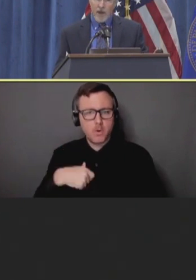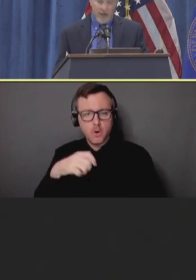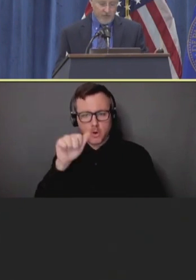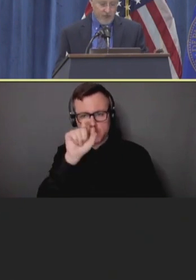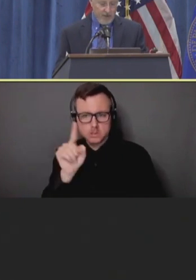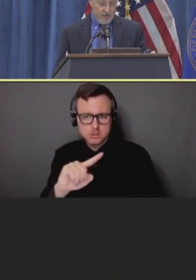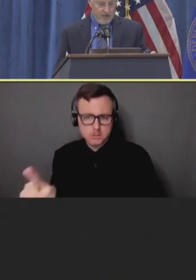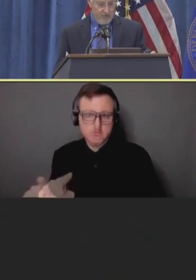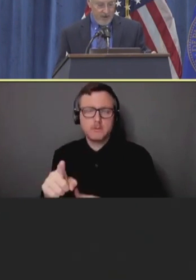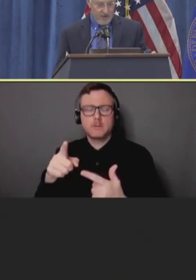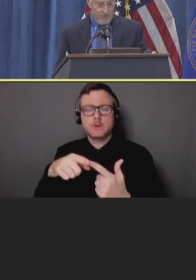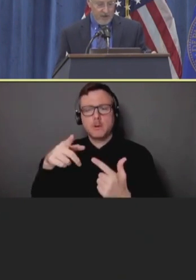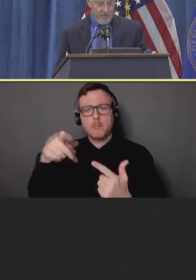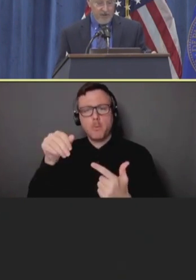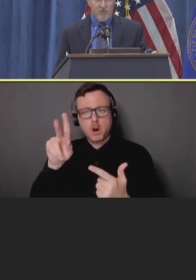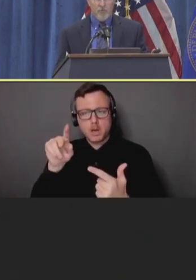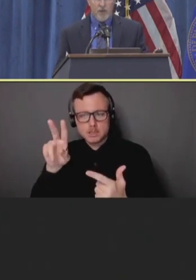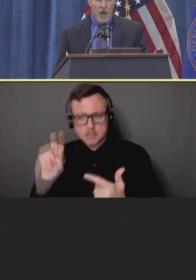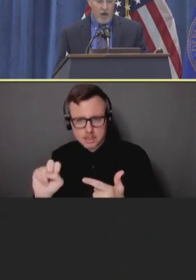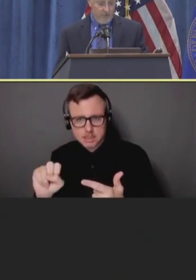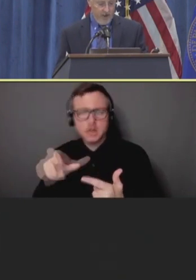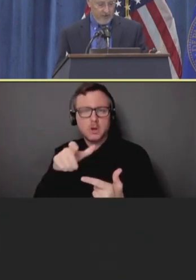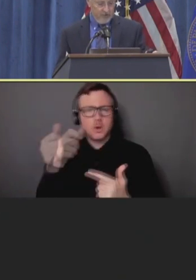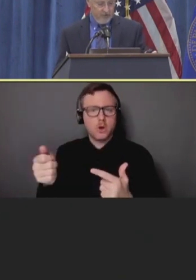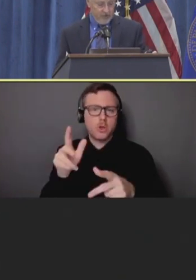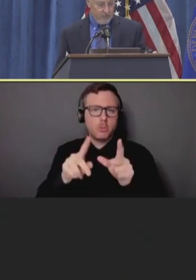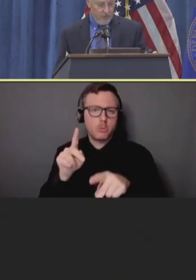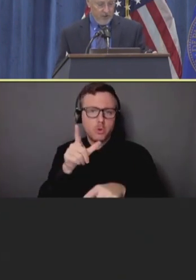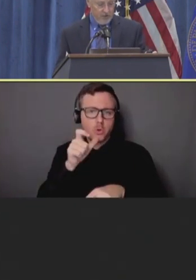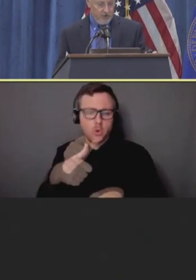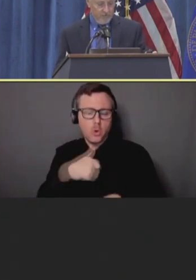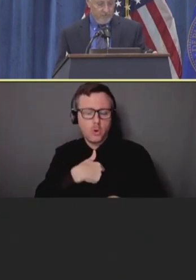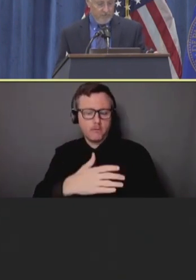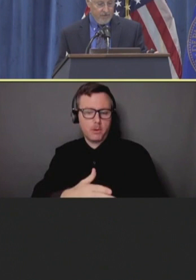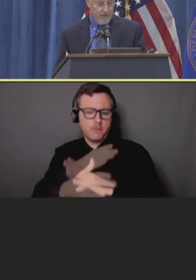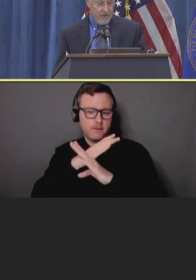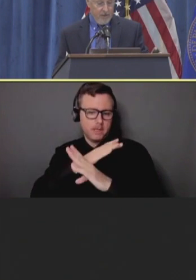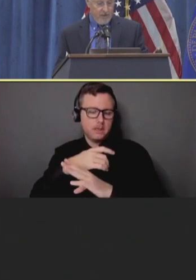insights into vaccine benefits beyond infectious disease prevention.